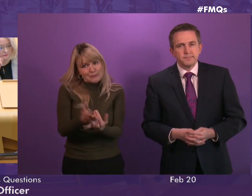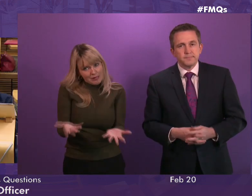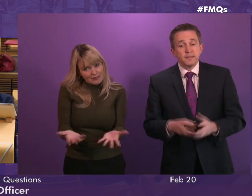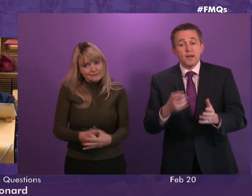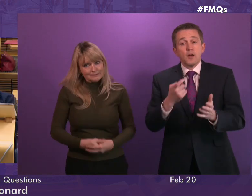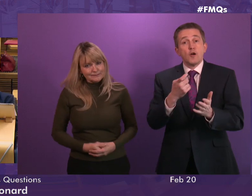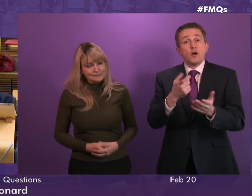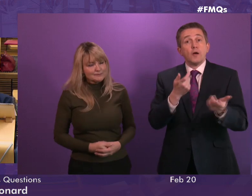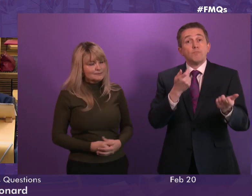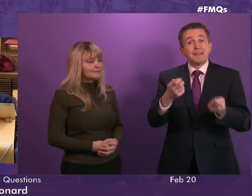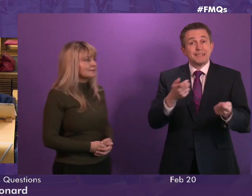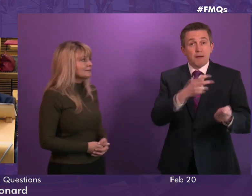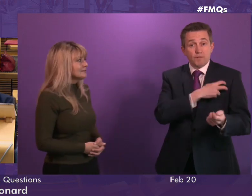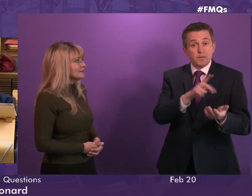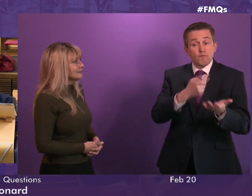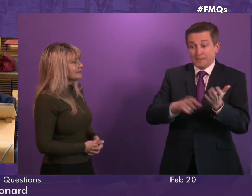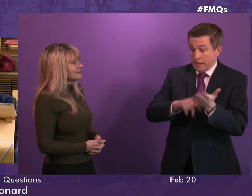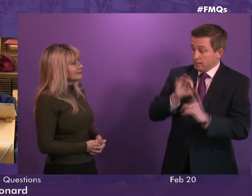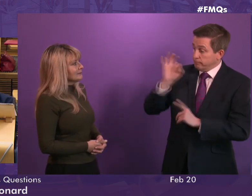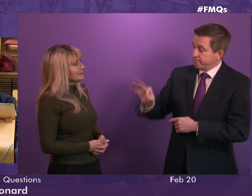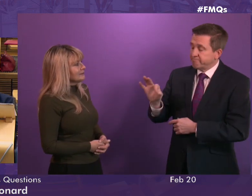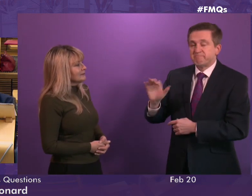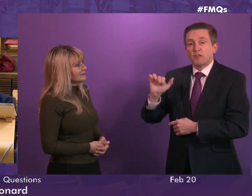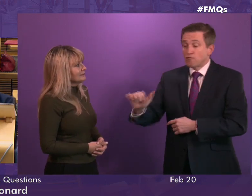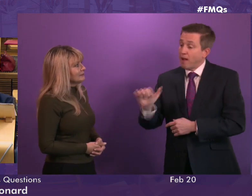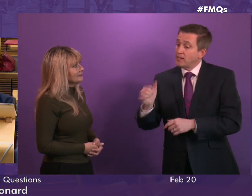Richard Leonard: Promises of future numbers are little comfort